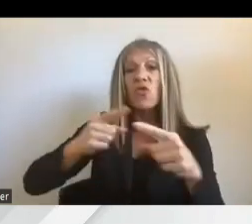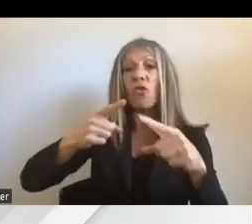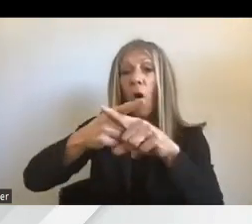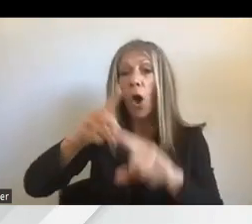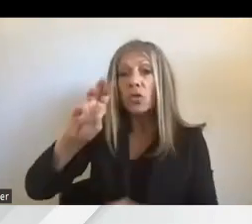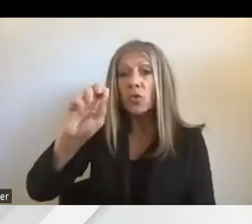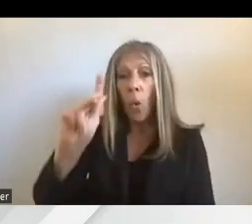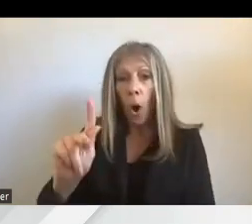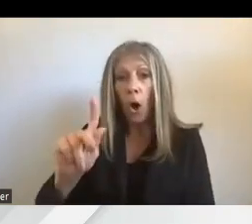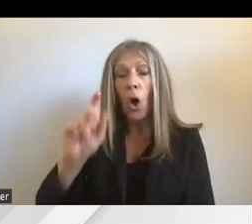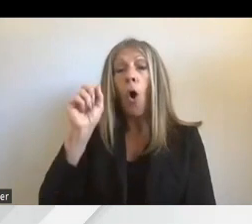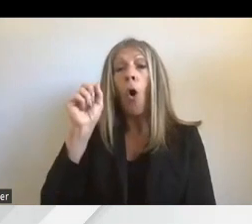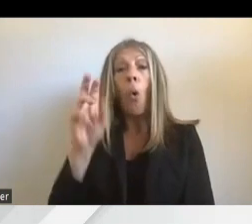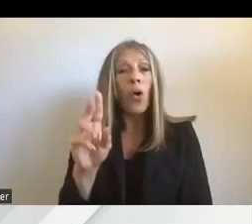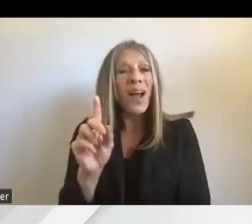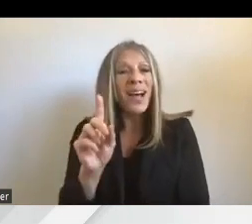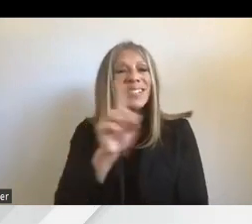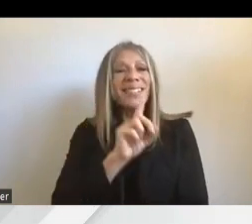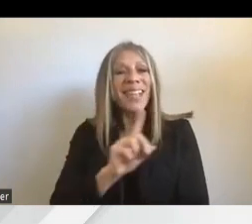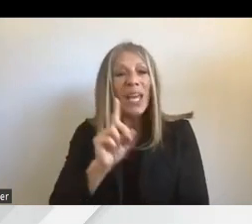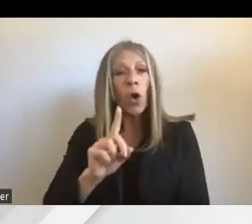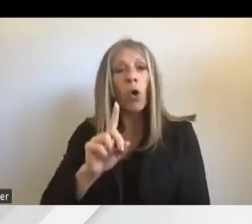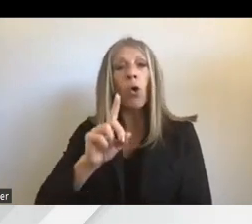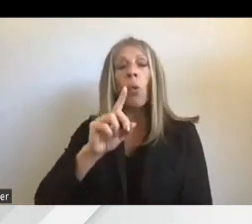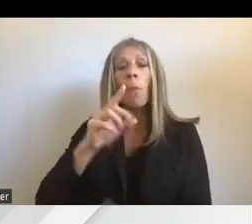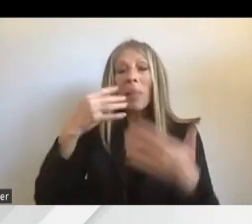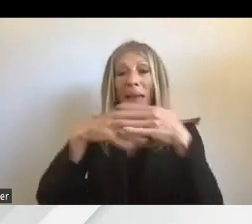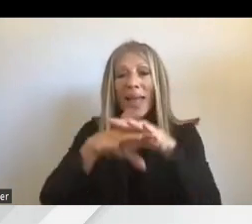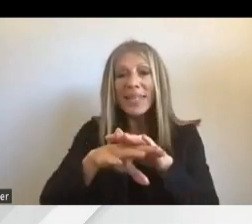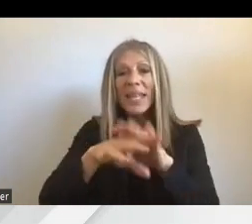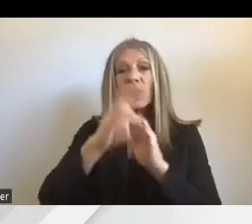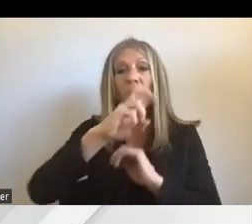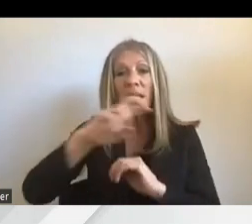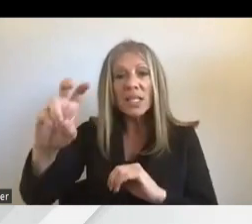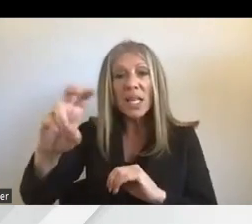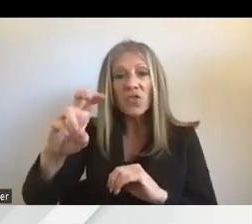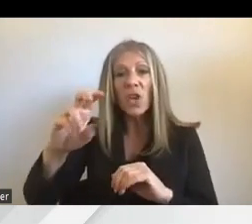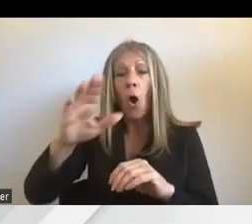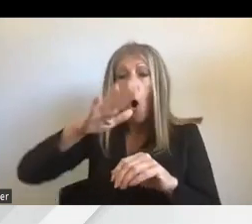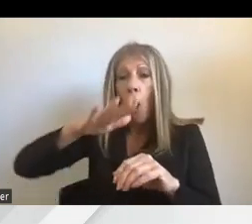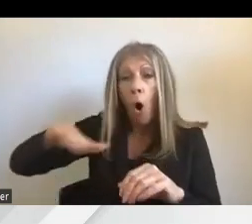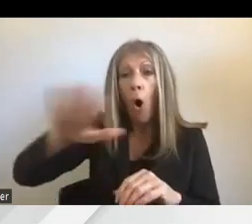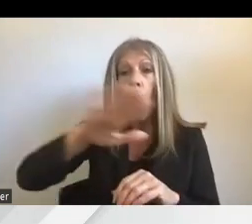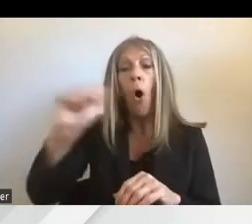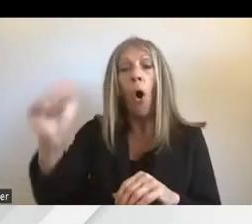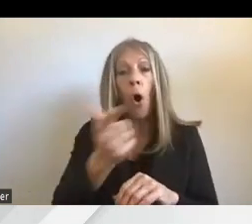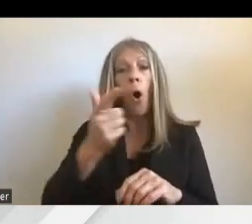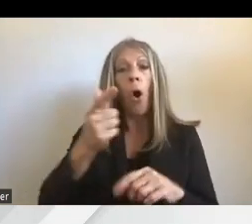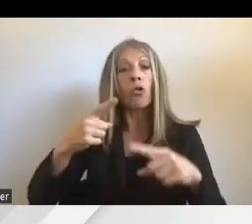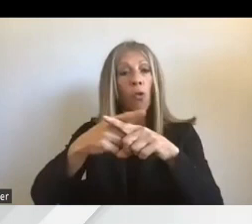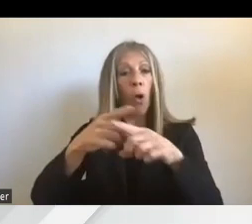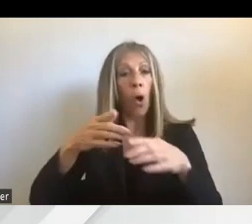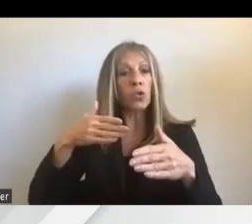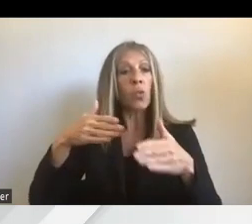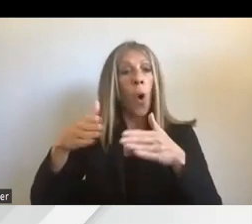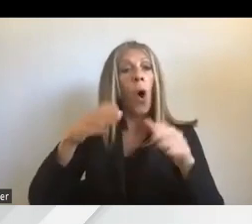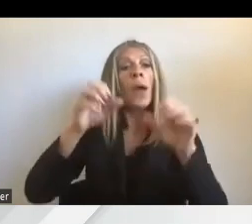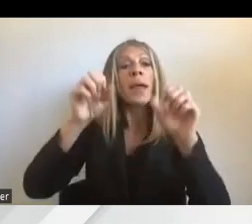Or a single blended transition that spans all crosswalks at the intersection may be provided.